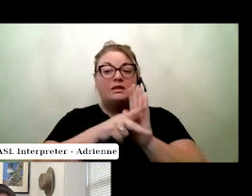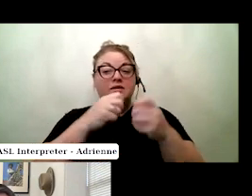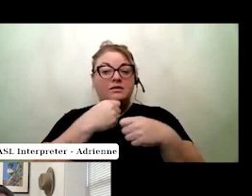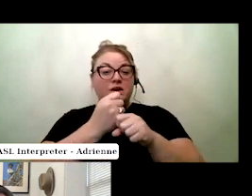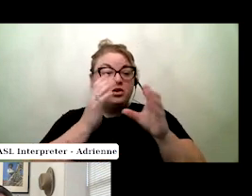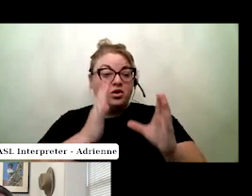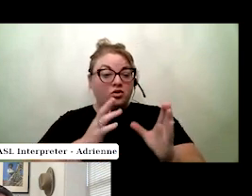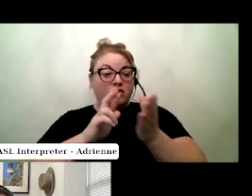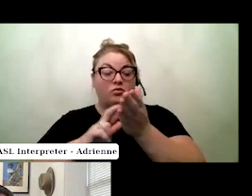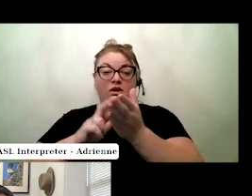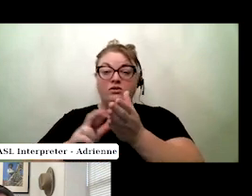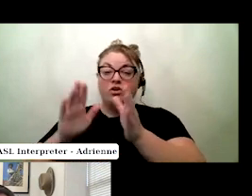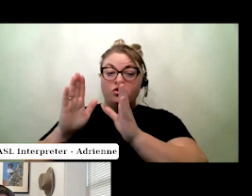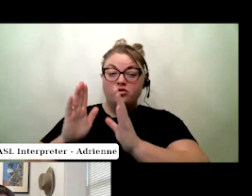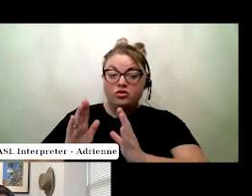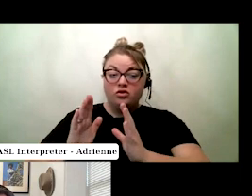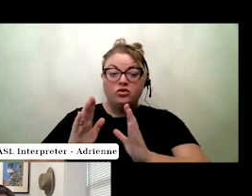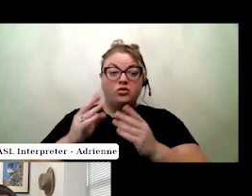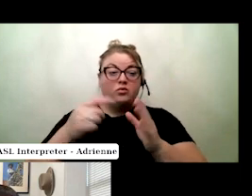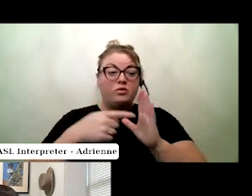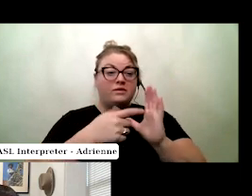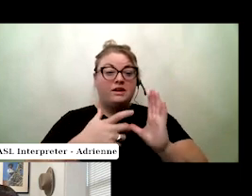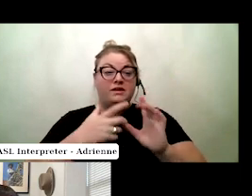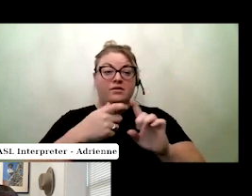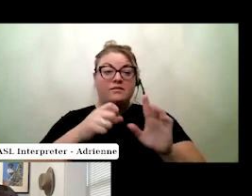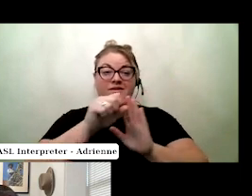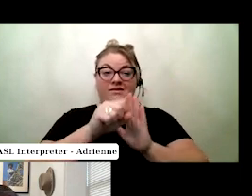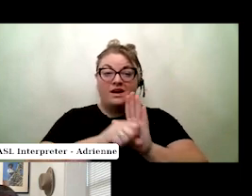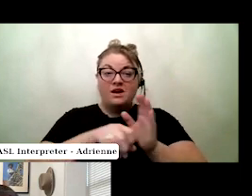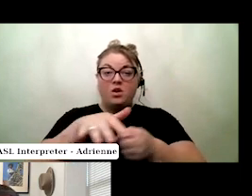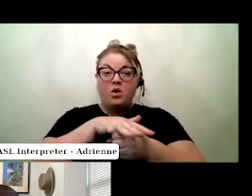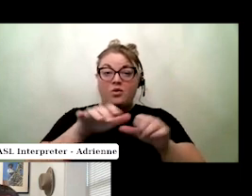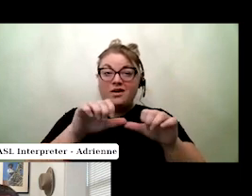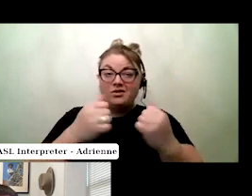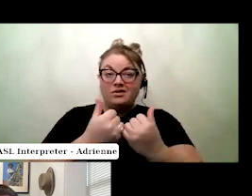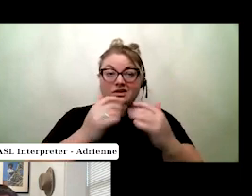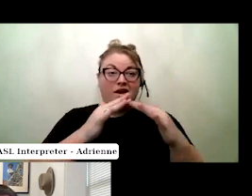And representatives from state and local agencies, and more. Each of us on this.